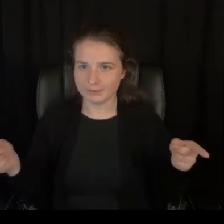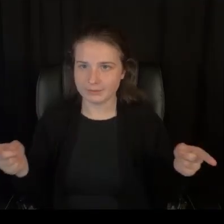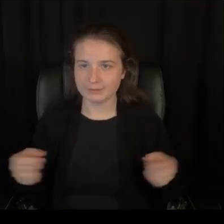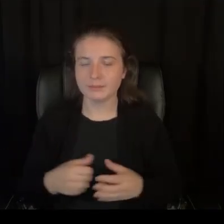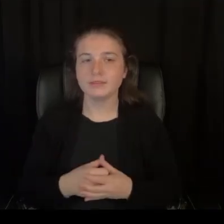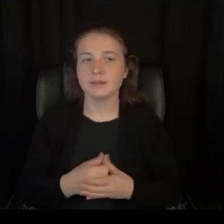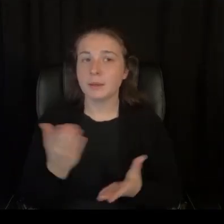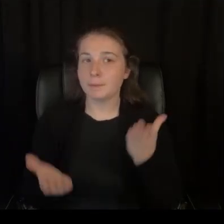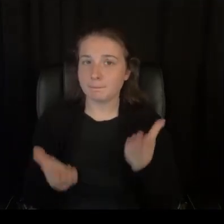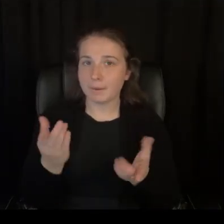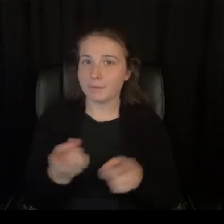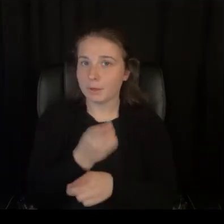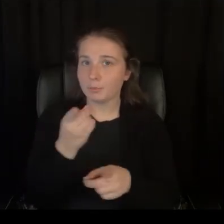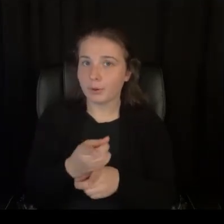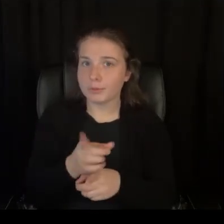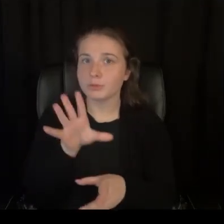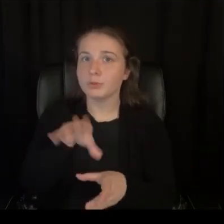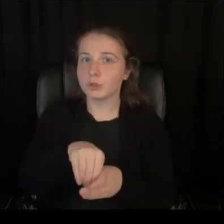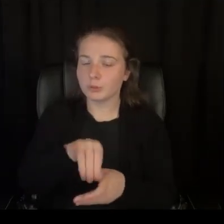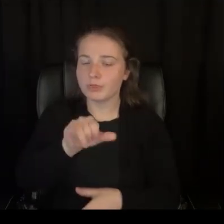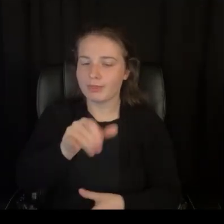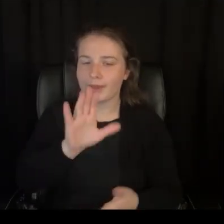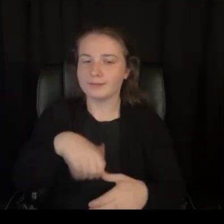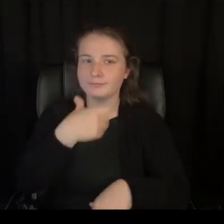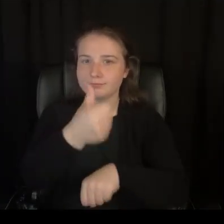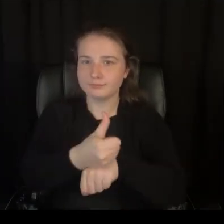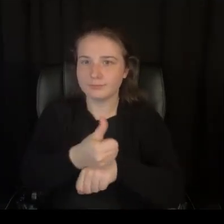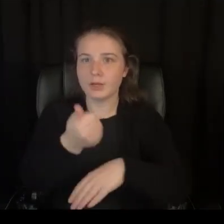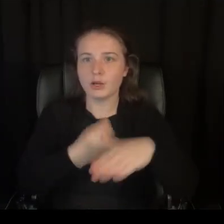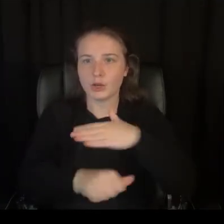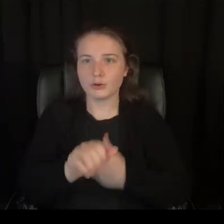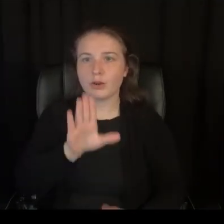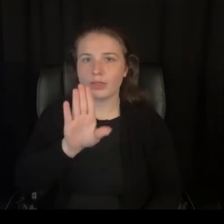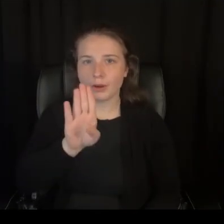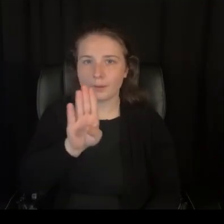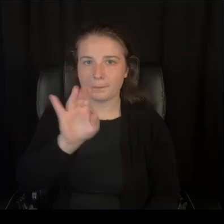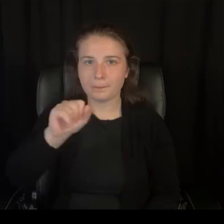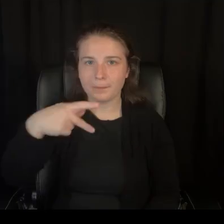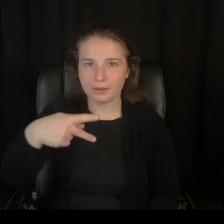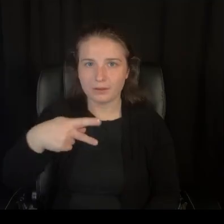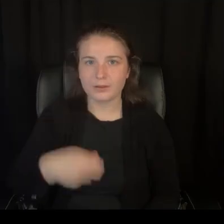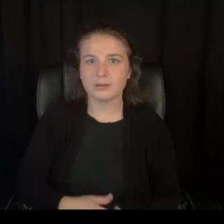It may be appropriate to include such an arrangement in the Students Behavior Convention plan.